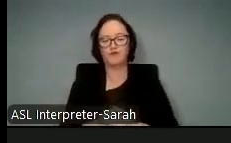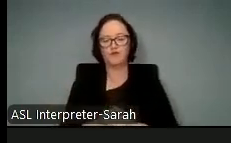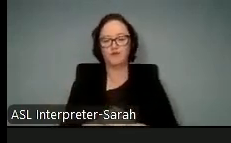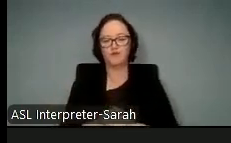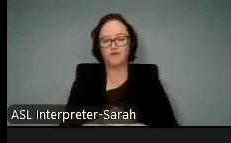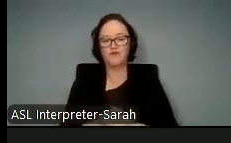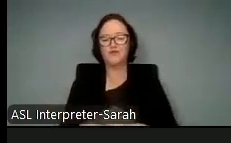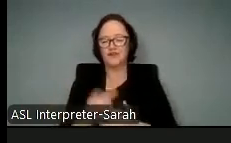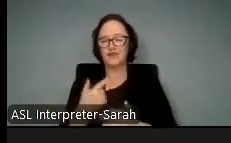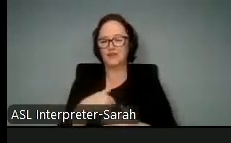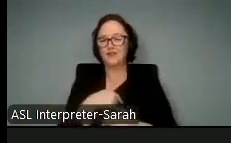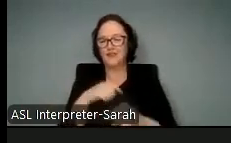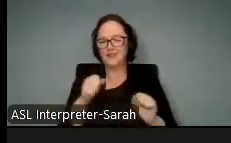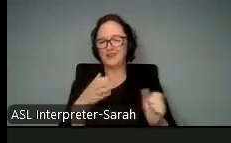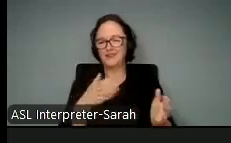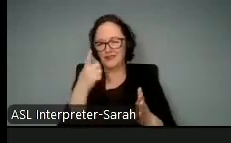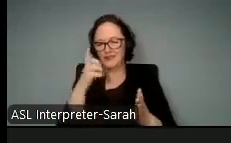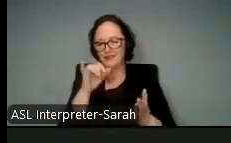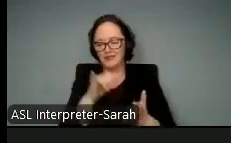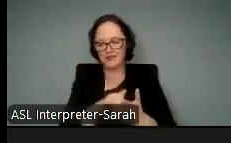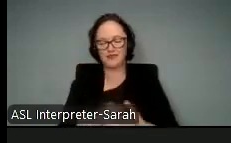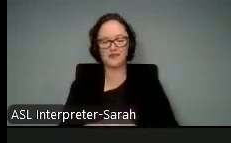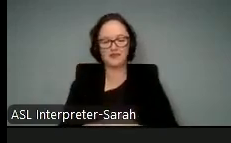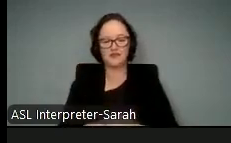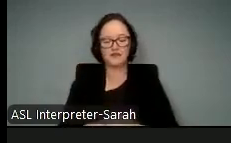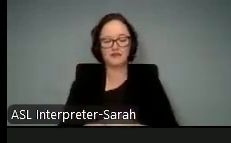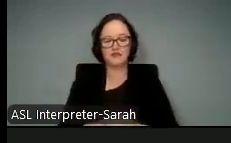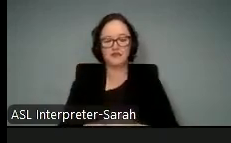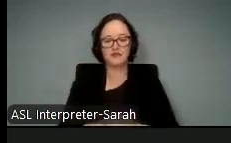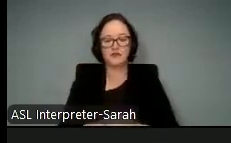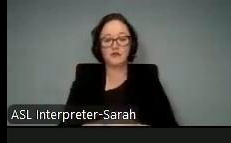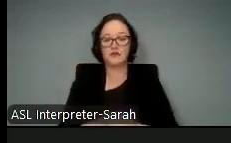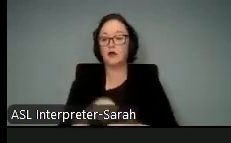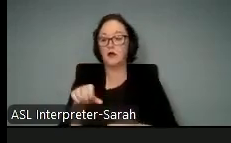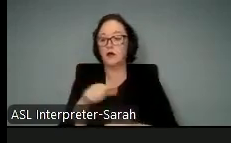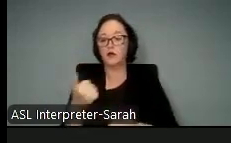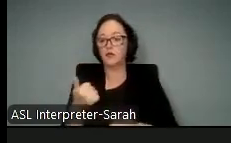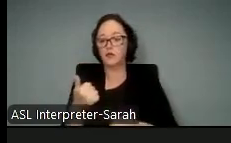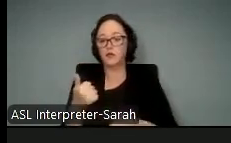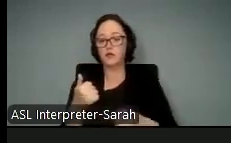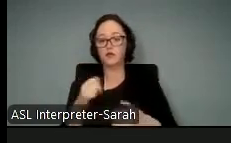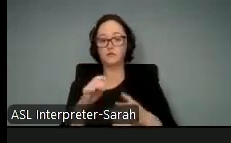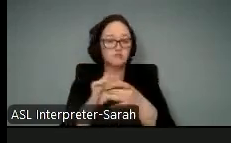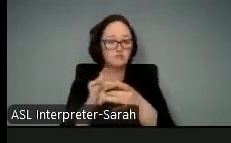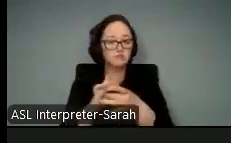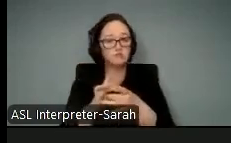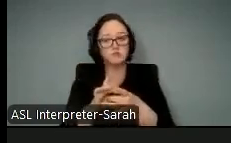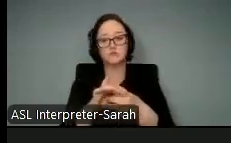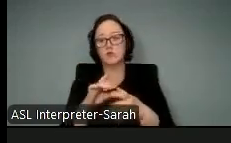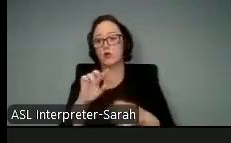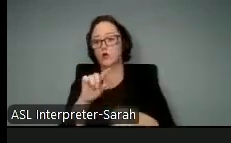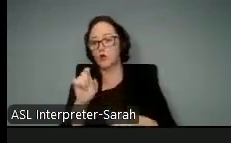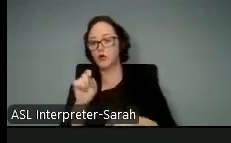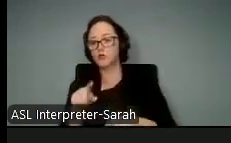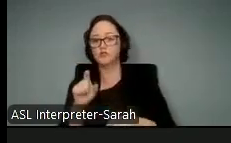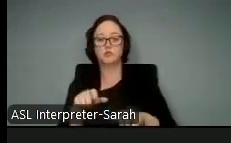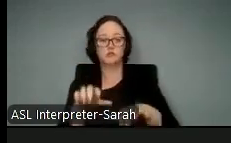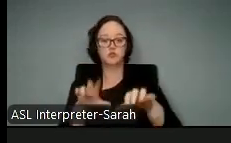Hahaha! Anyone else, you could you can pop it into the text. We're also a small enough group,